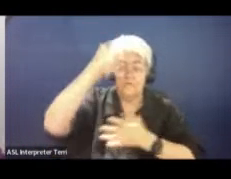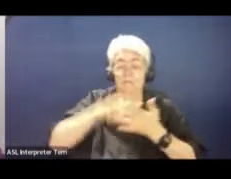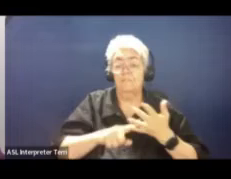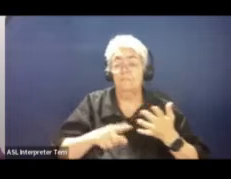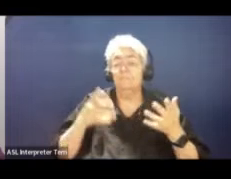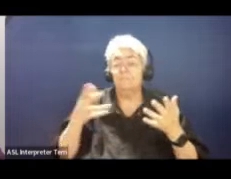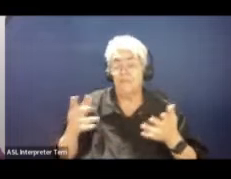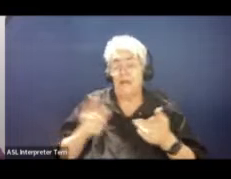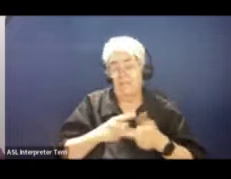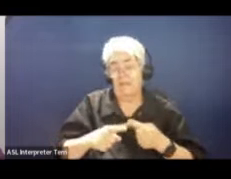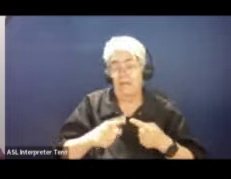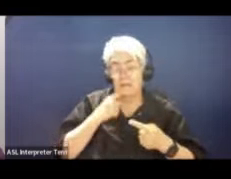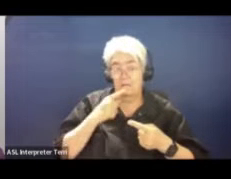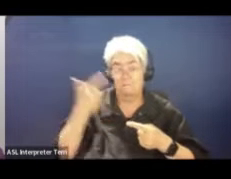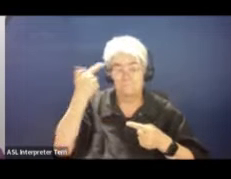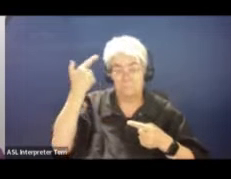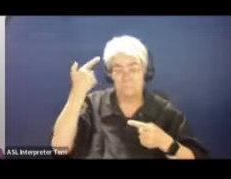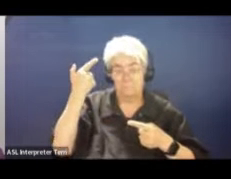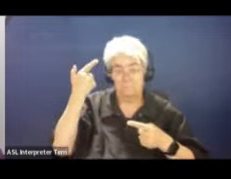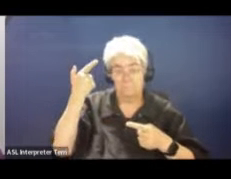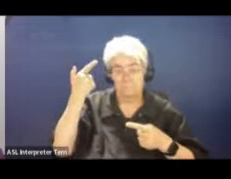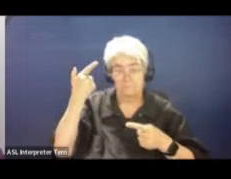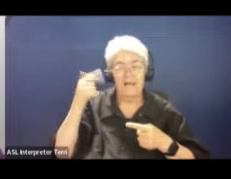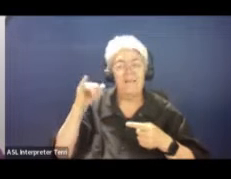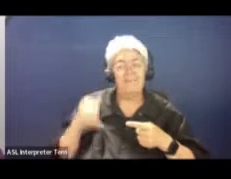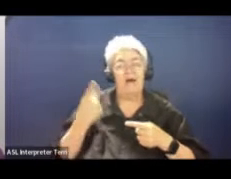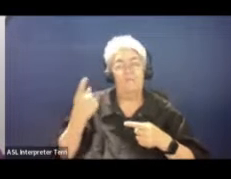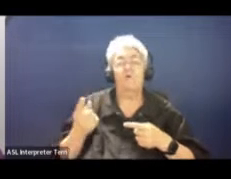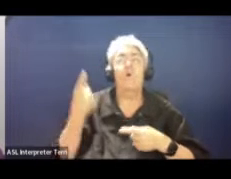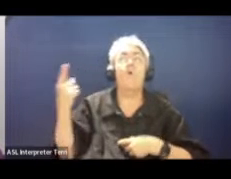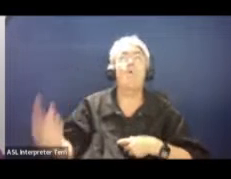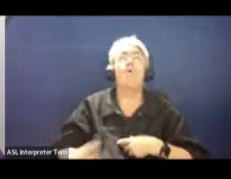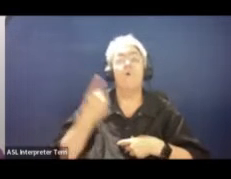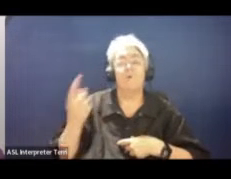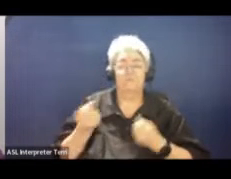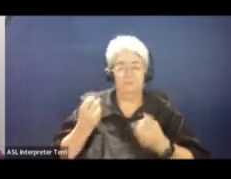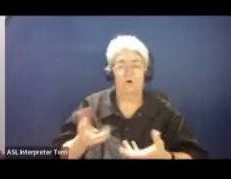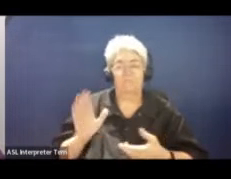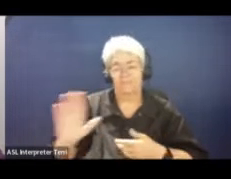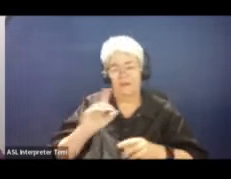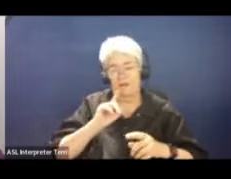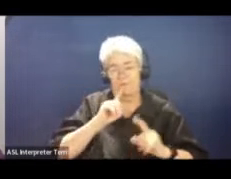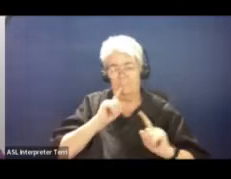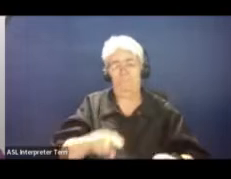about gun shots to the head. And that one provokes a lot of responses, a lot of surprise, a